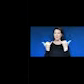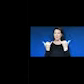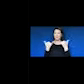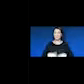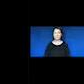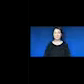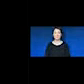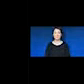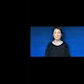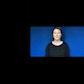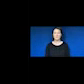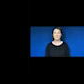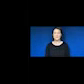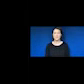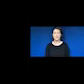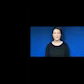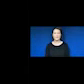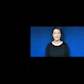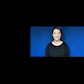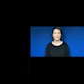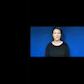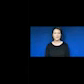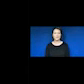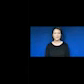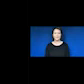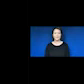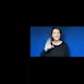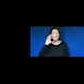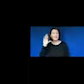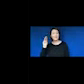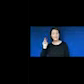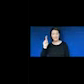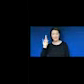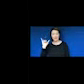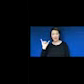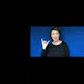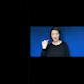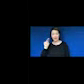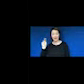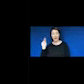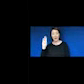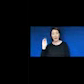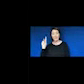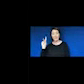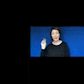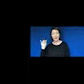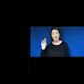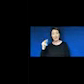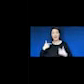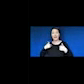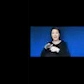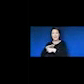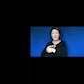Hi, I'm Mary Ann Beckman from Transcen, I'm the site coordinator for customized employment